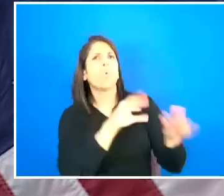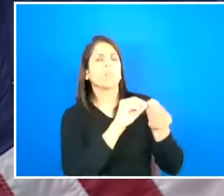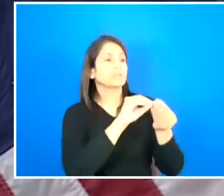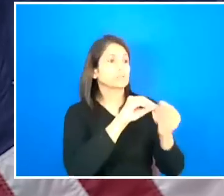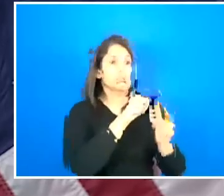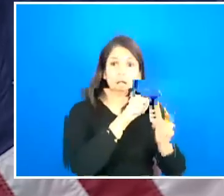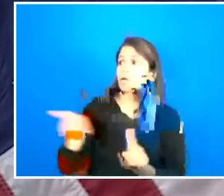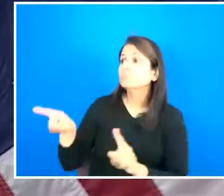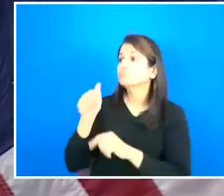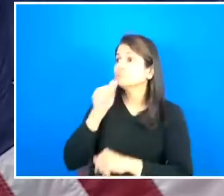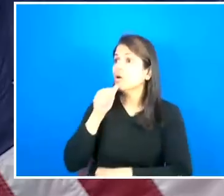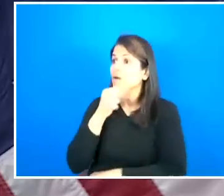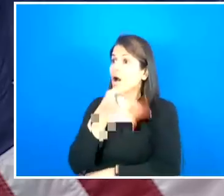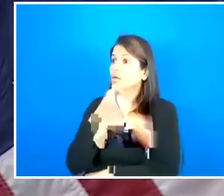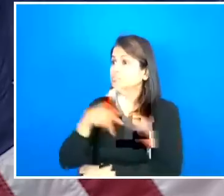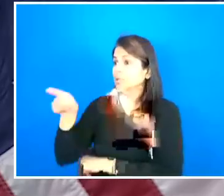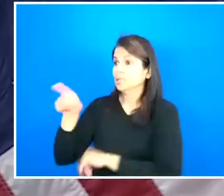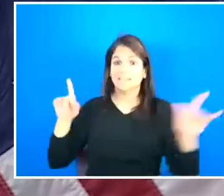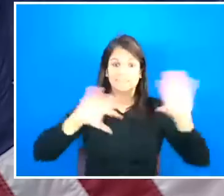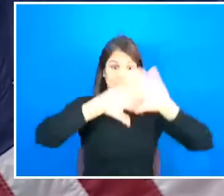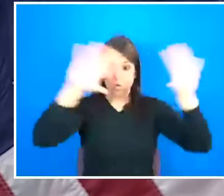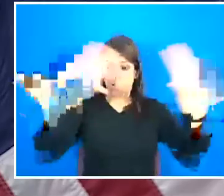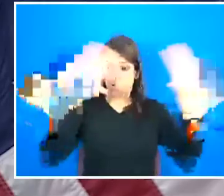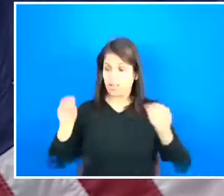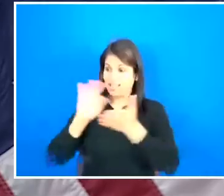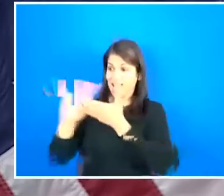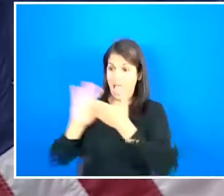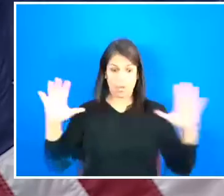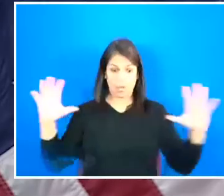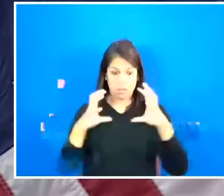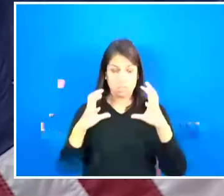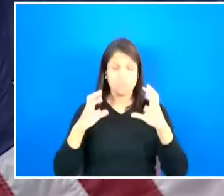CONTINUE TO SEE IT AS A CONSISTENT ACCURATE CITY